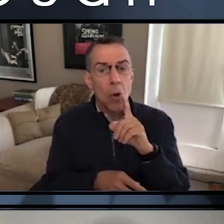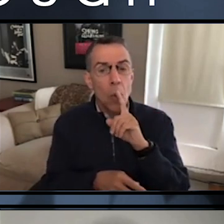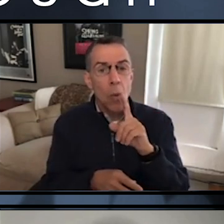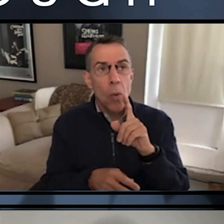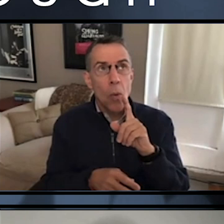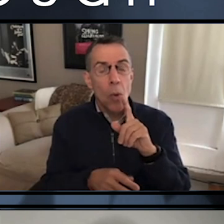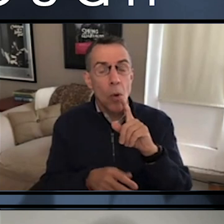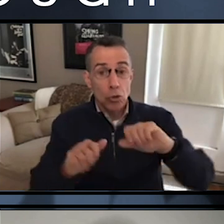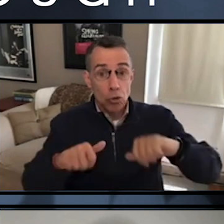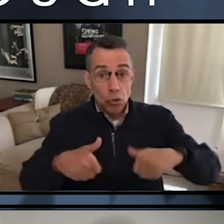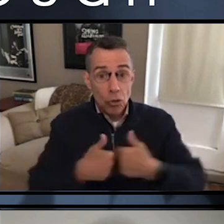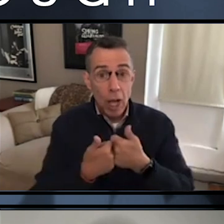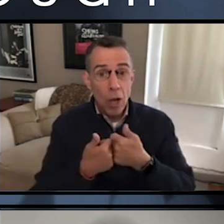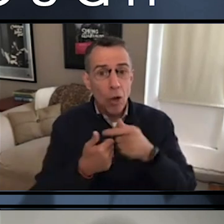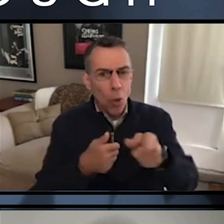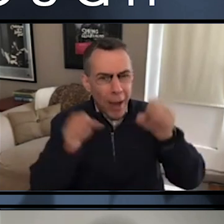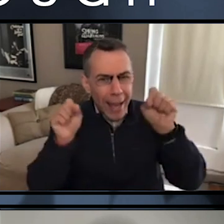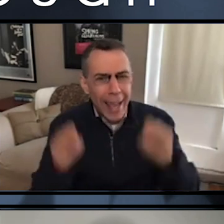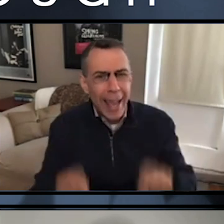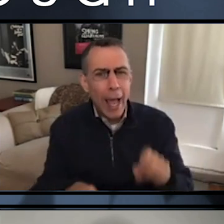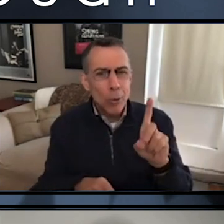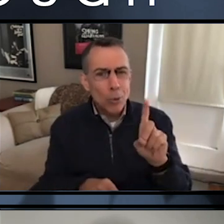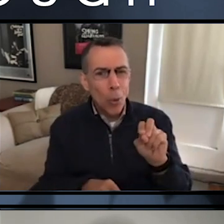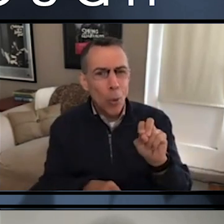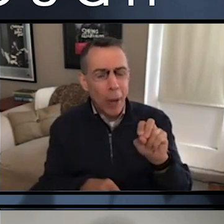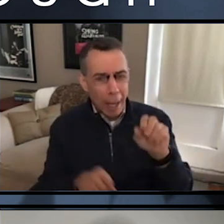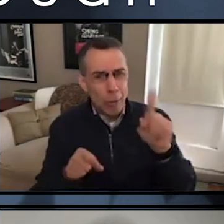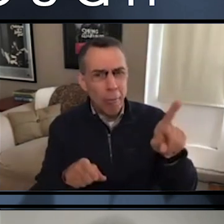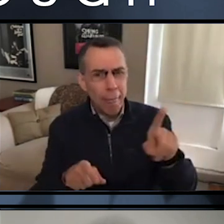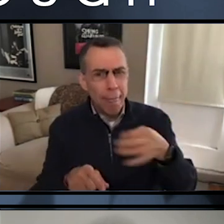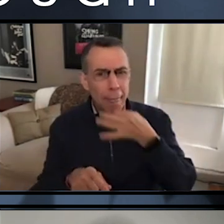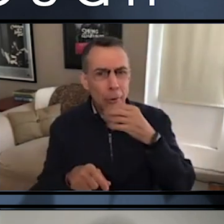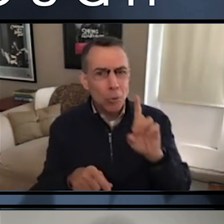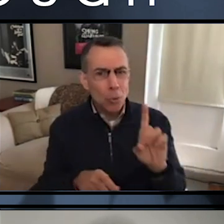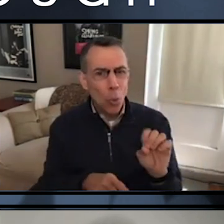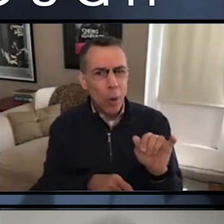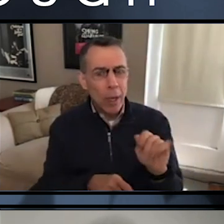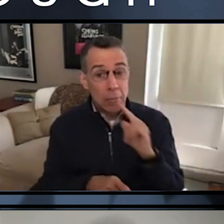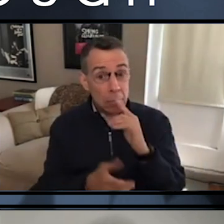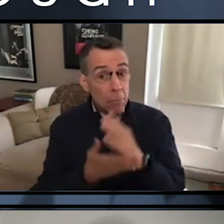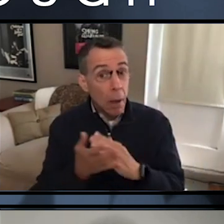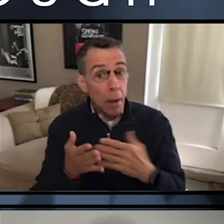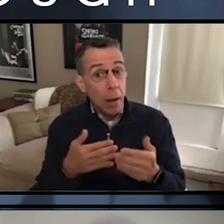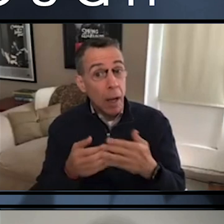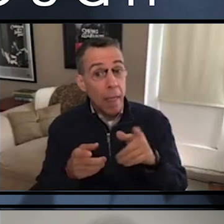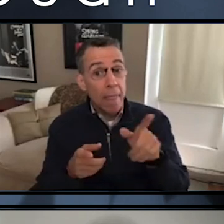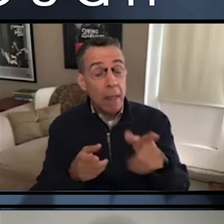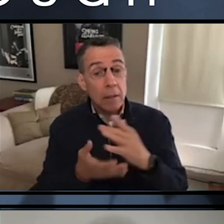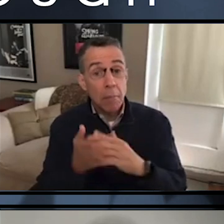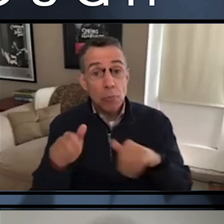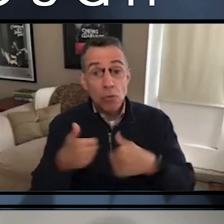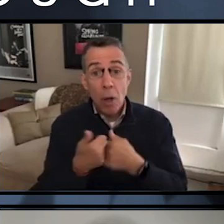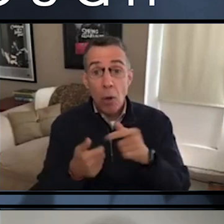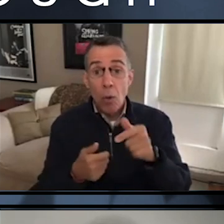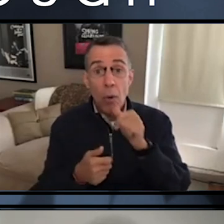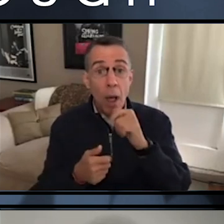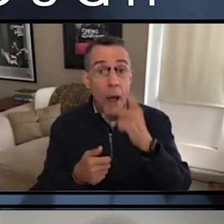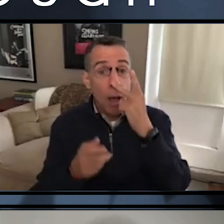challenge that you can meet. And it sounds like you met the challenge where there's some challenges that you did not foresee and you were able to figure that